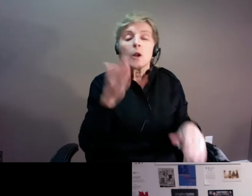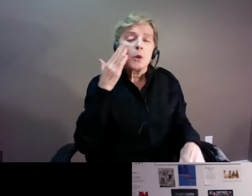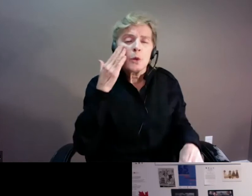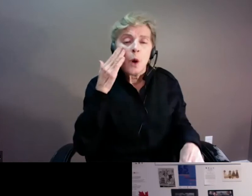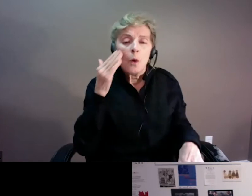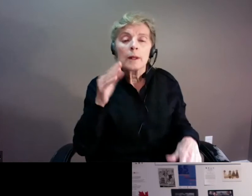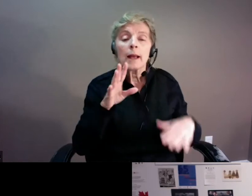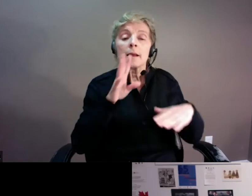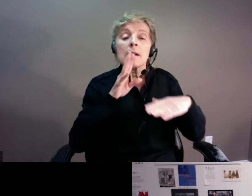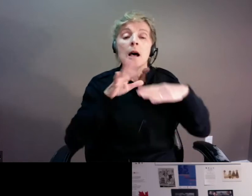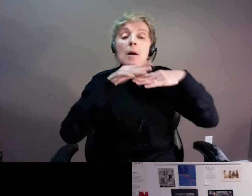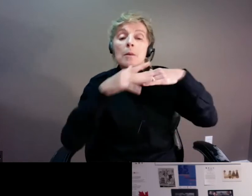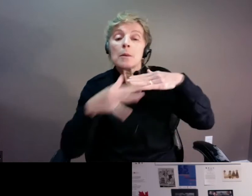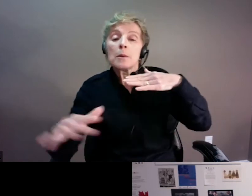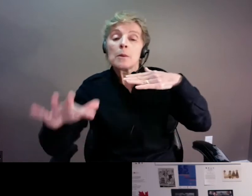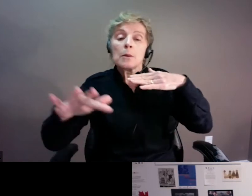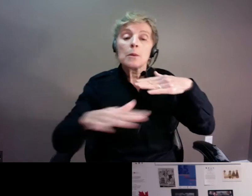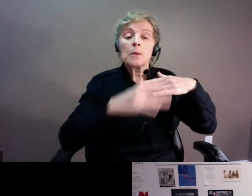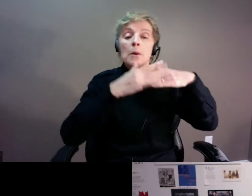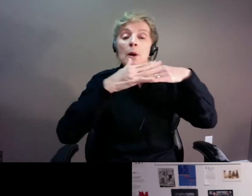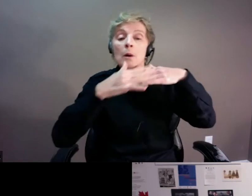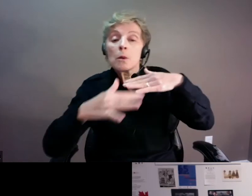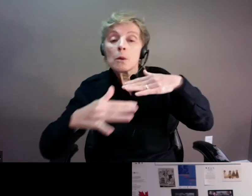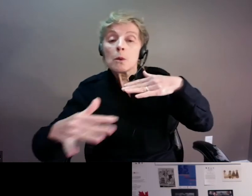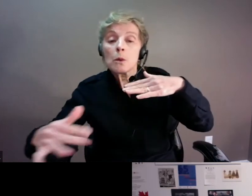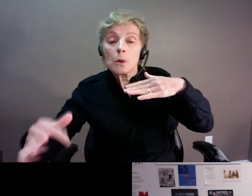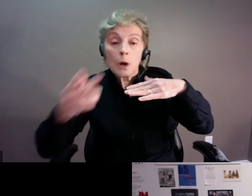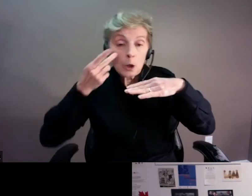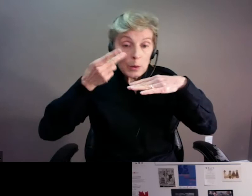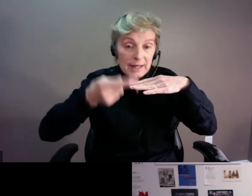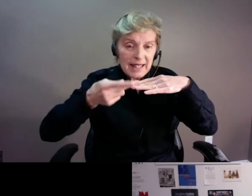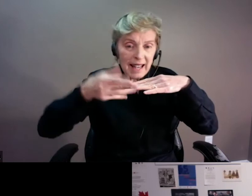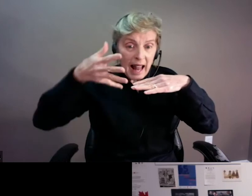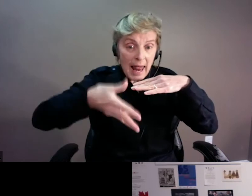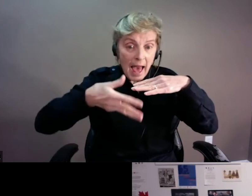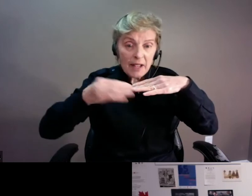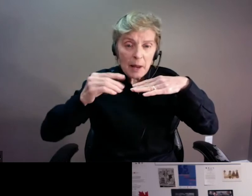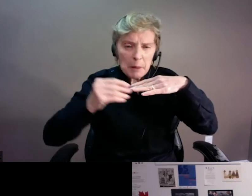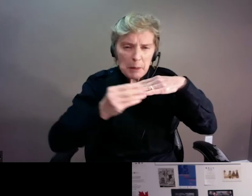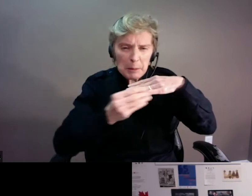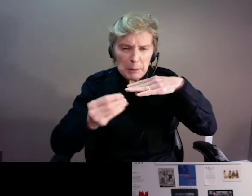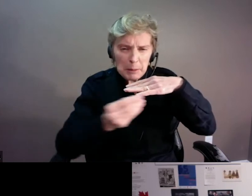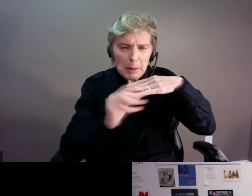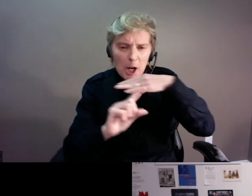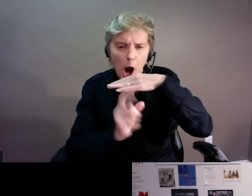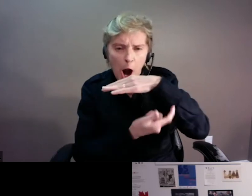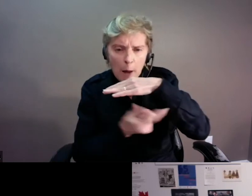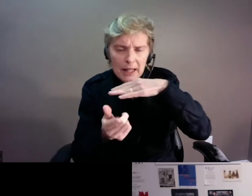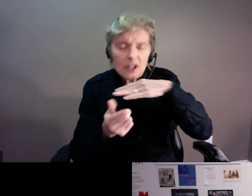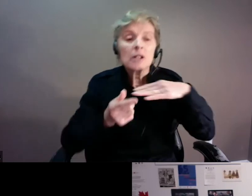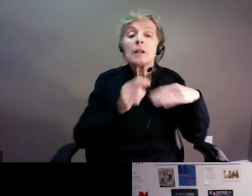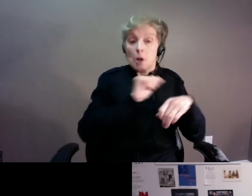on the sand, and it's not always pretty, but that's what COVID-19 has done. And I think both